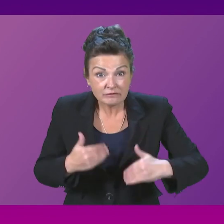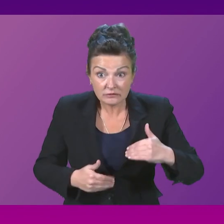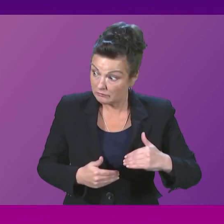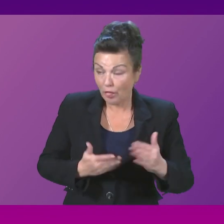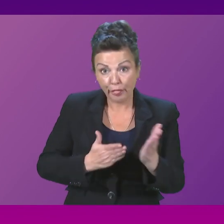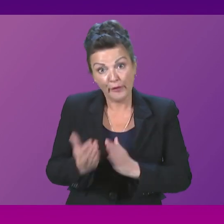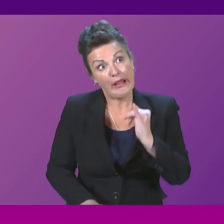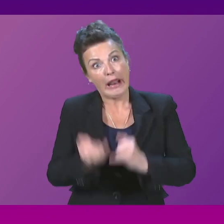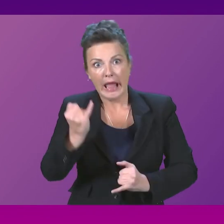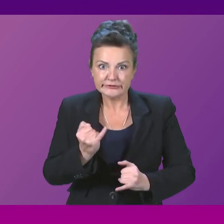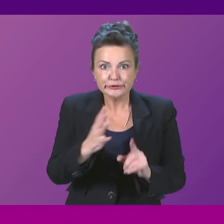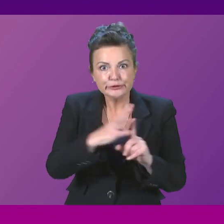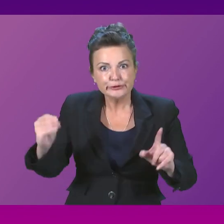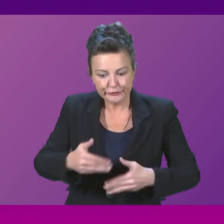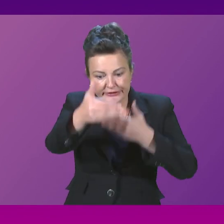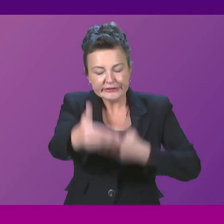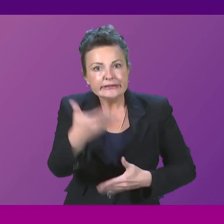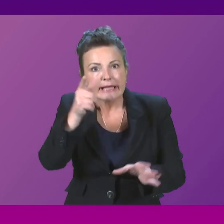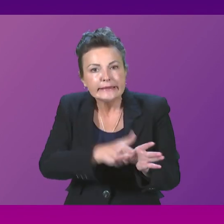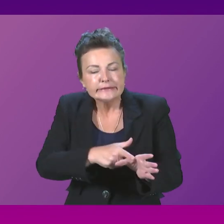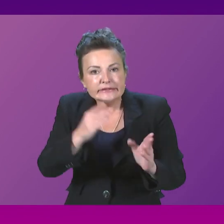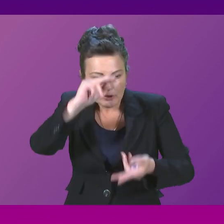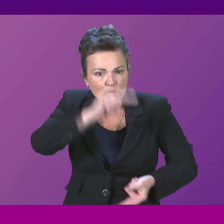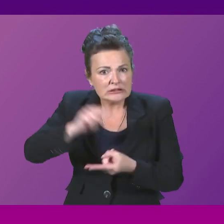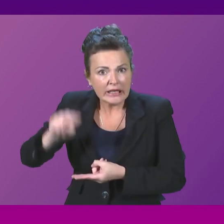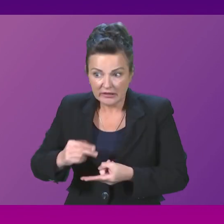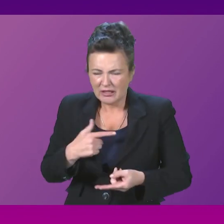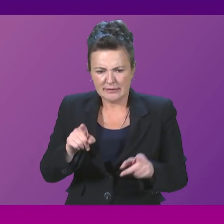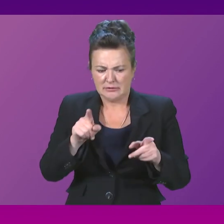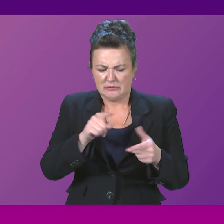austerity—they are dealing with the impact of inflation right now—so there should be no further austerity.